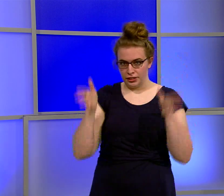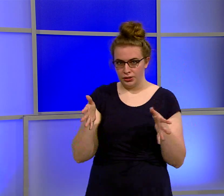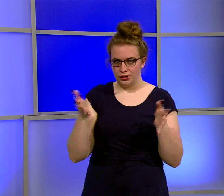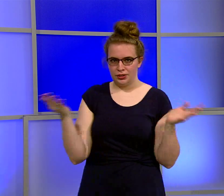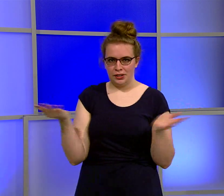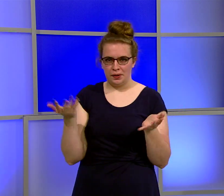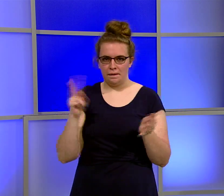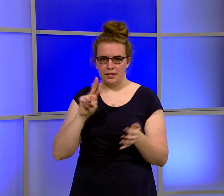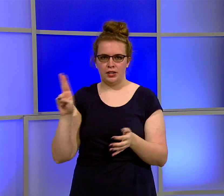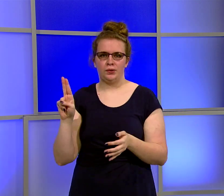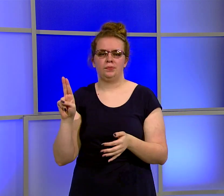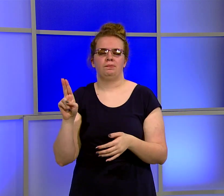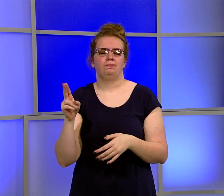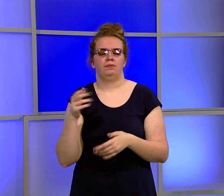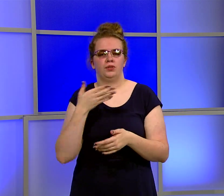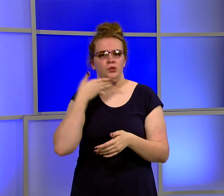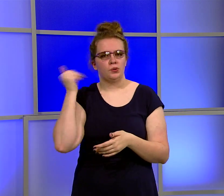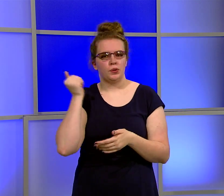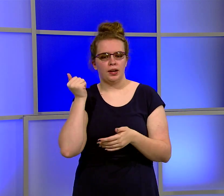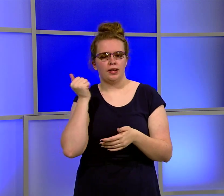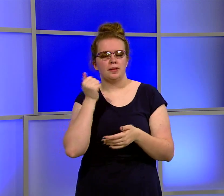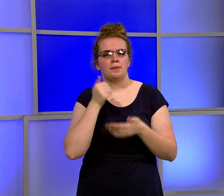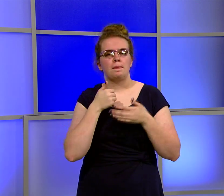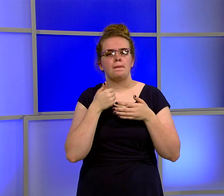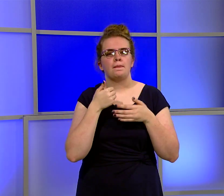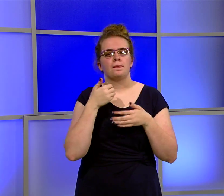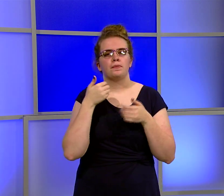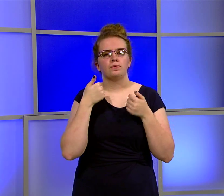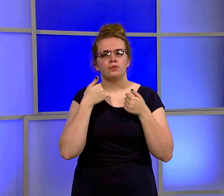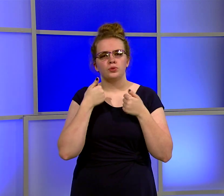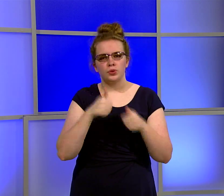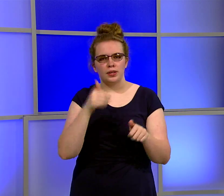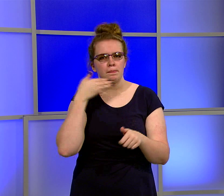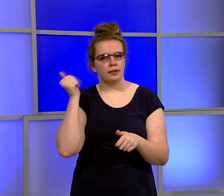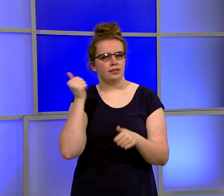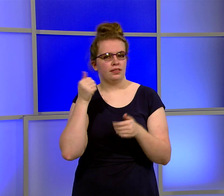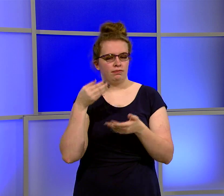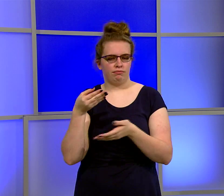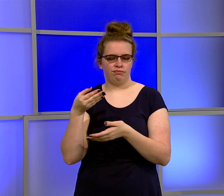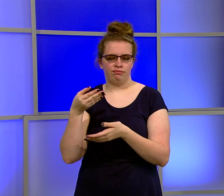the staff and professors here have tried their best to provide the resources if